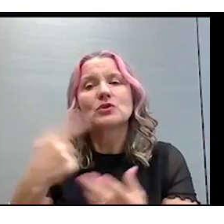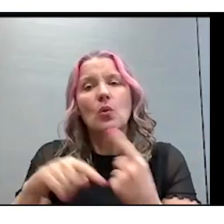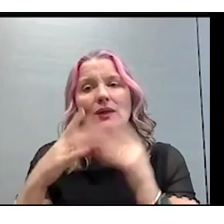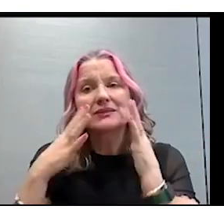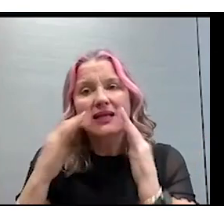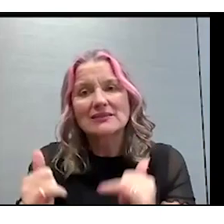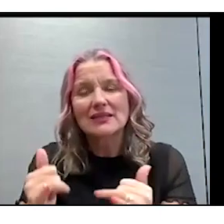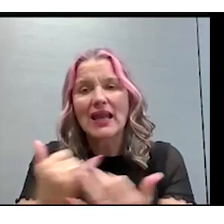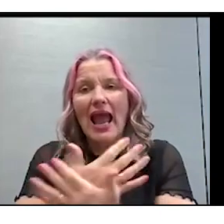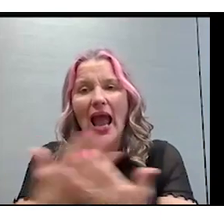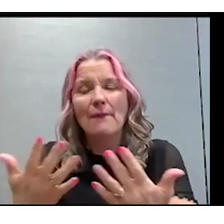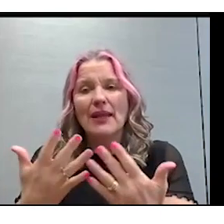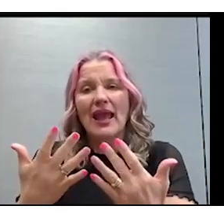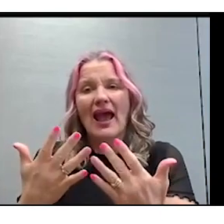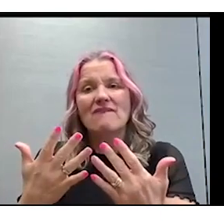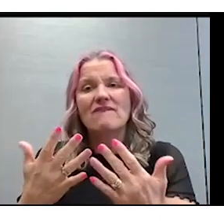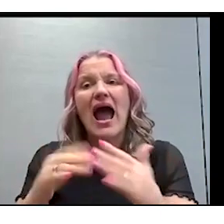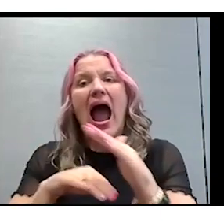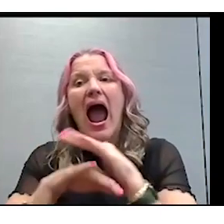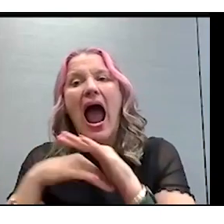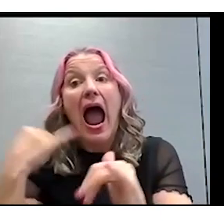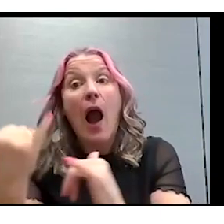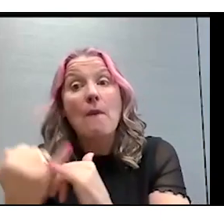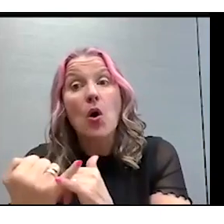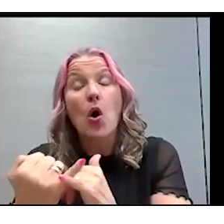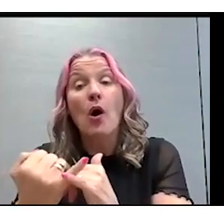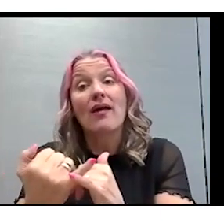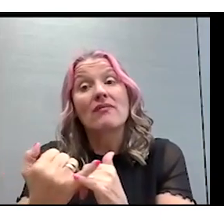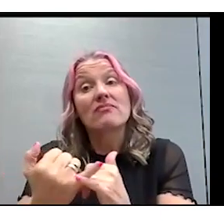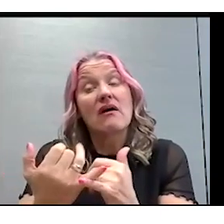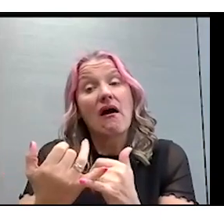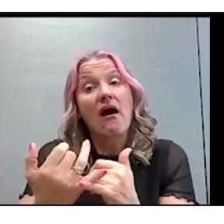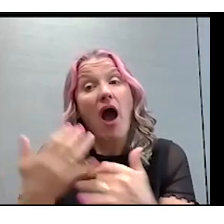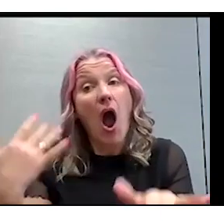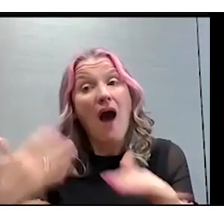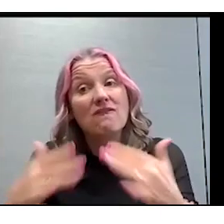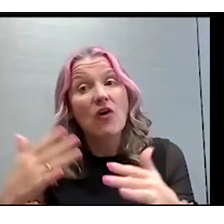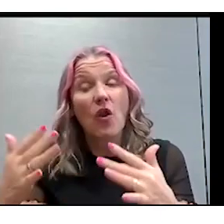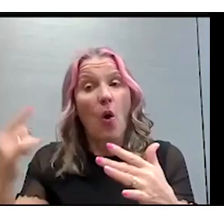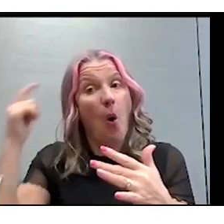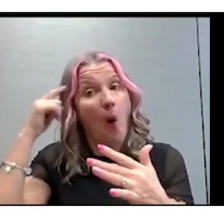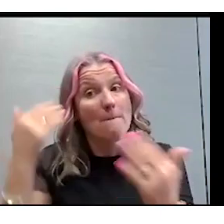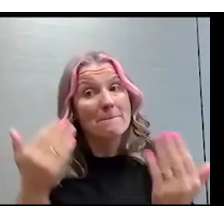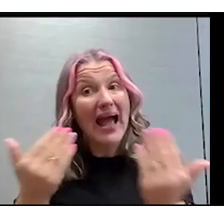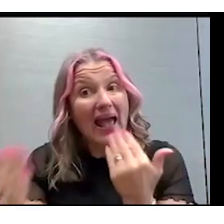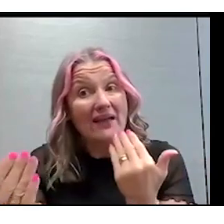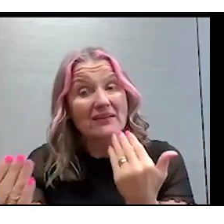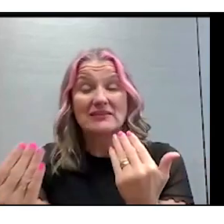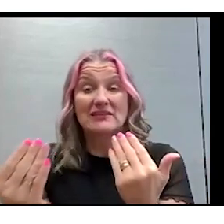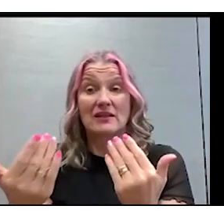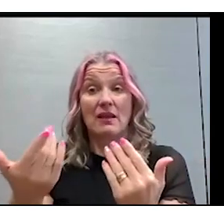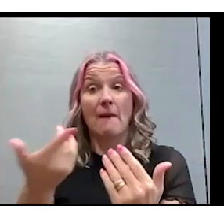have an output that is some somehow harmful or it's somehow biased against people disabilities?